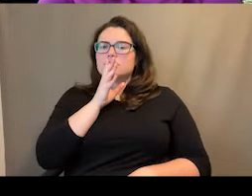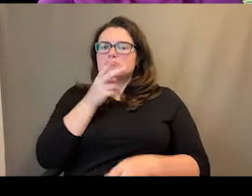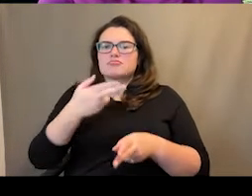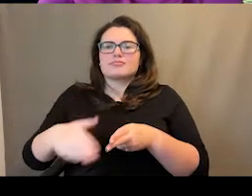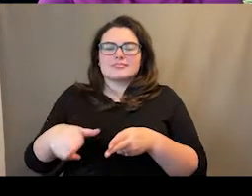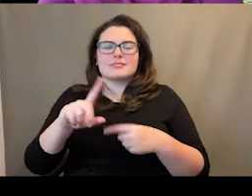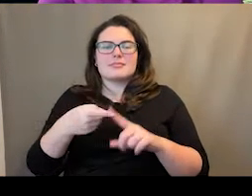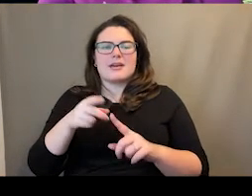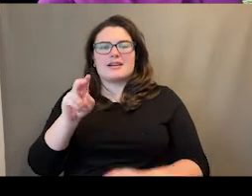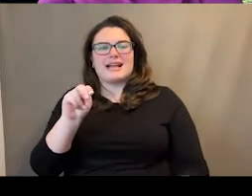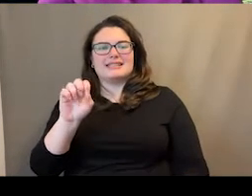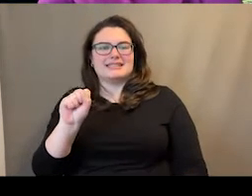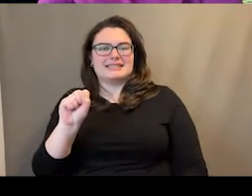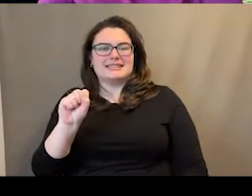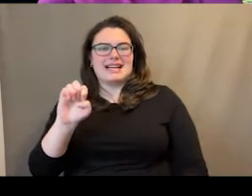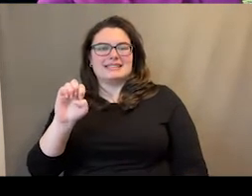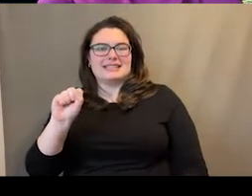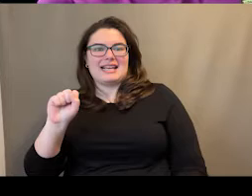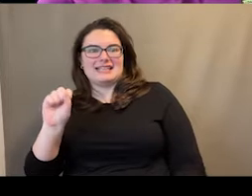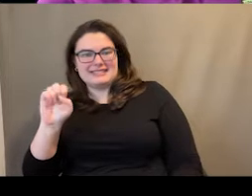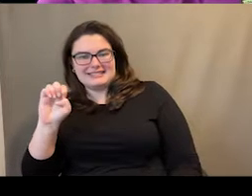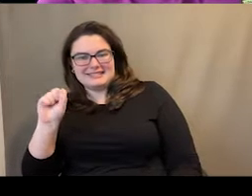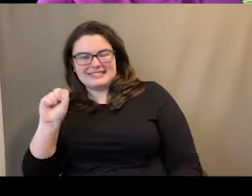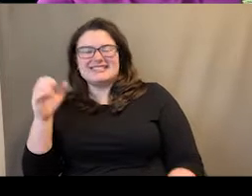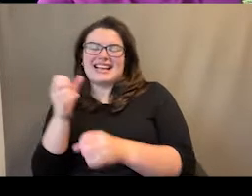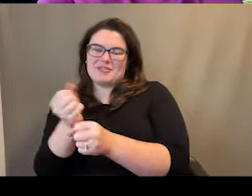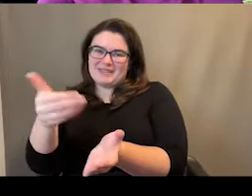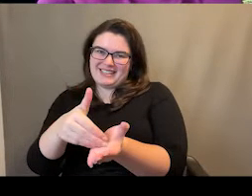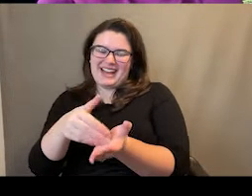NCSES acronyms again a little bit later.